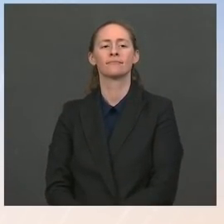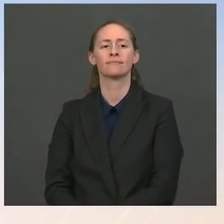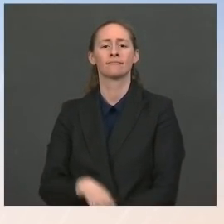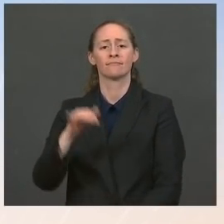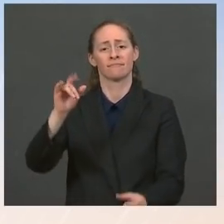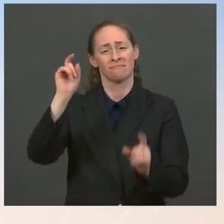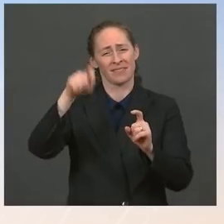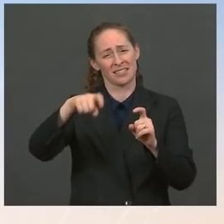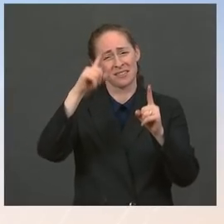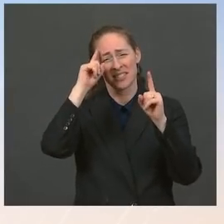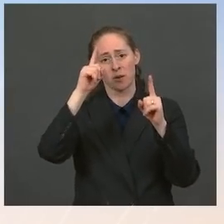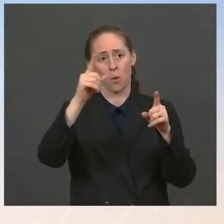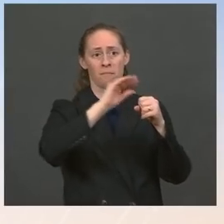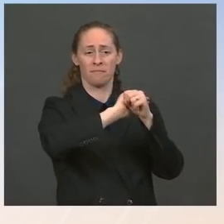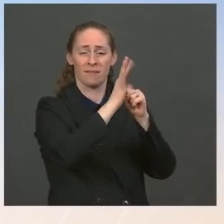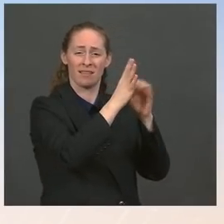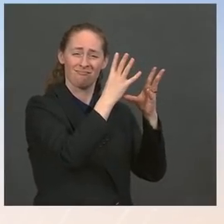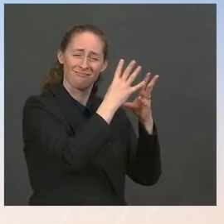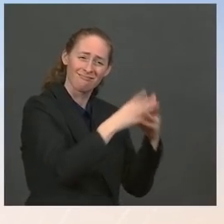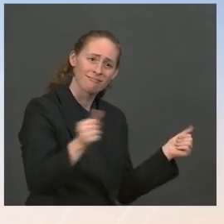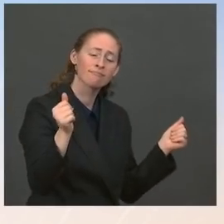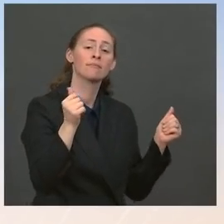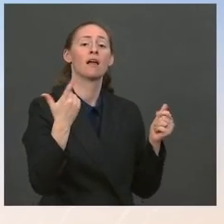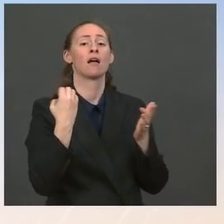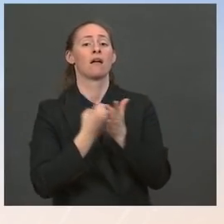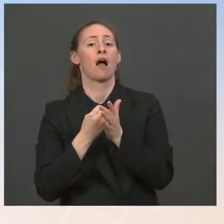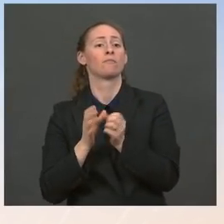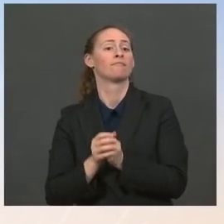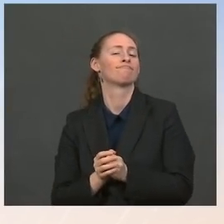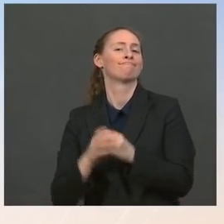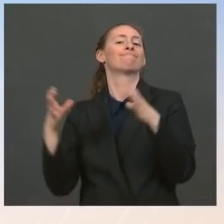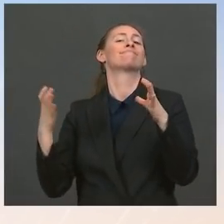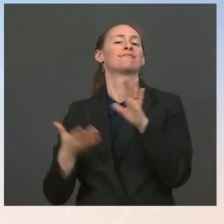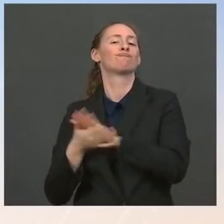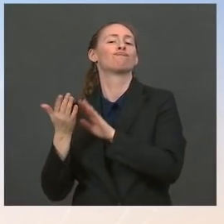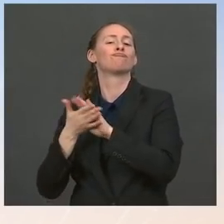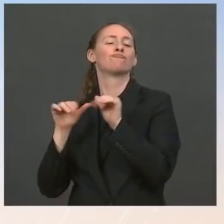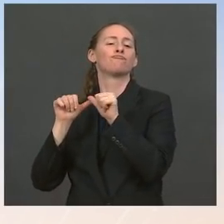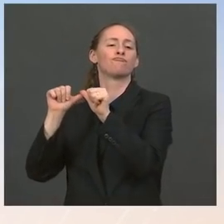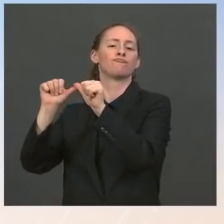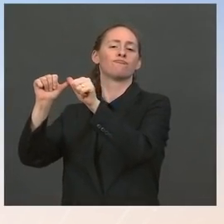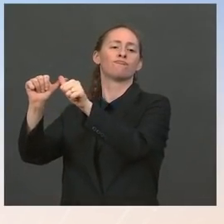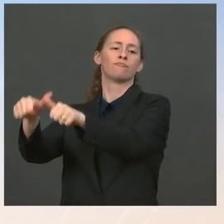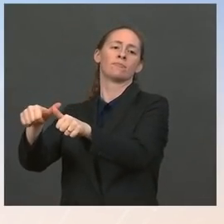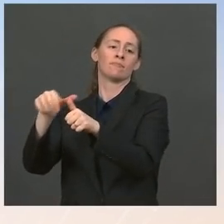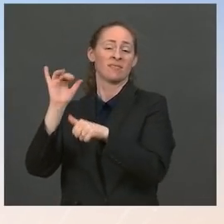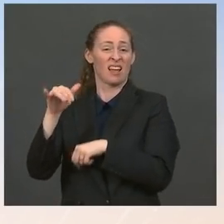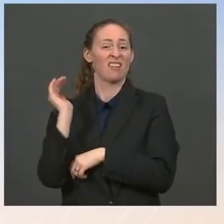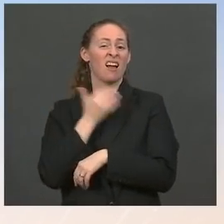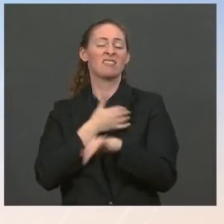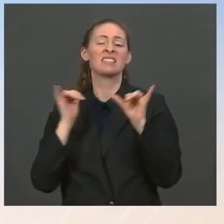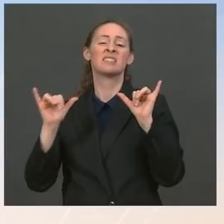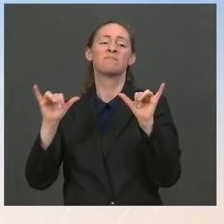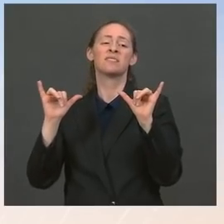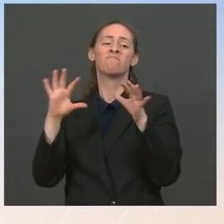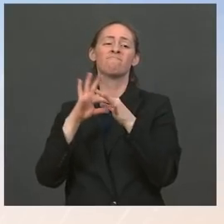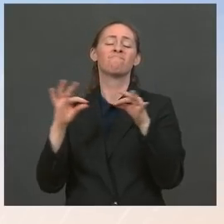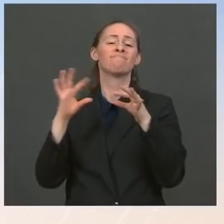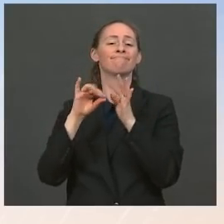and to get the economy going. And so, that's -- I mean, that's going to continue to be our message is to tell anyone that we're working with,